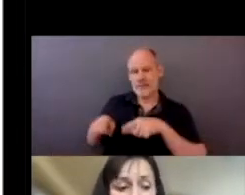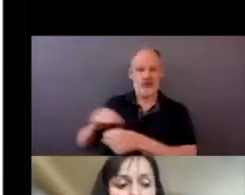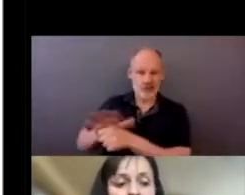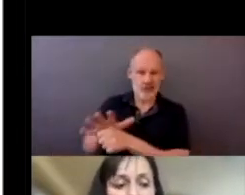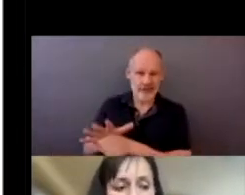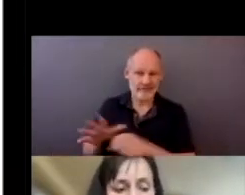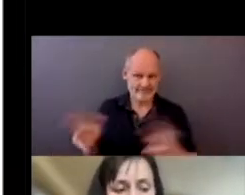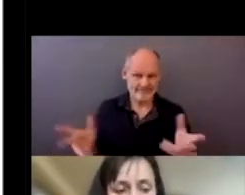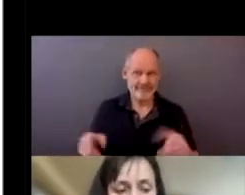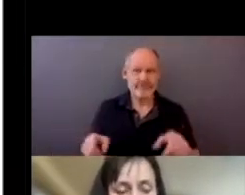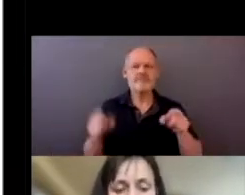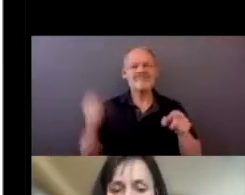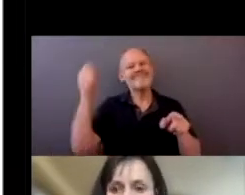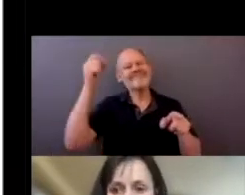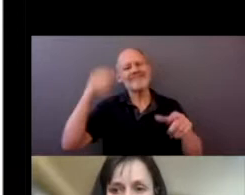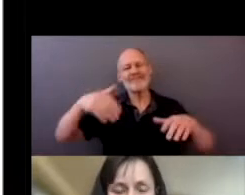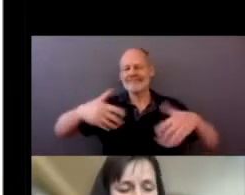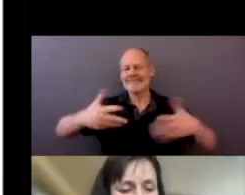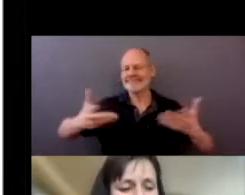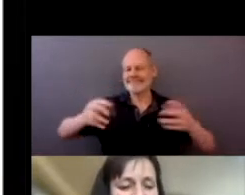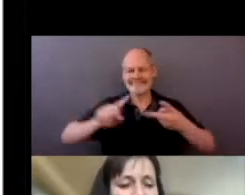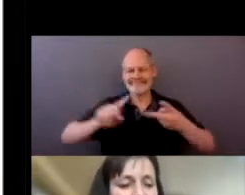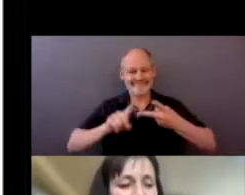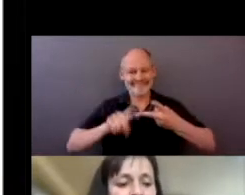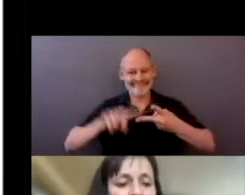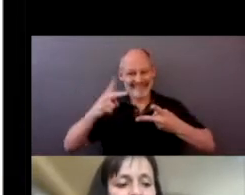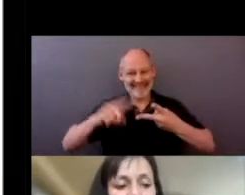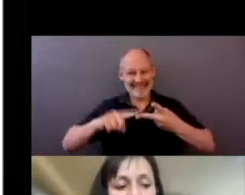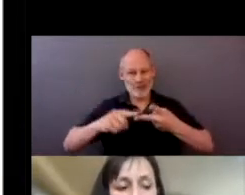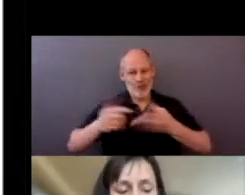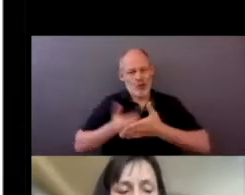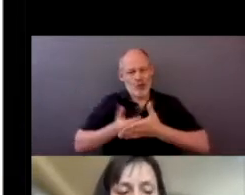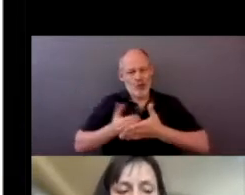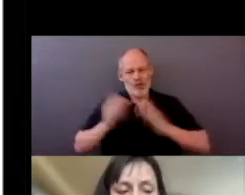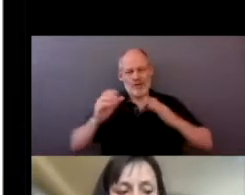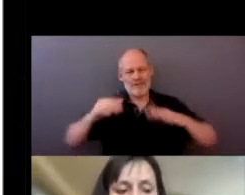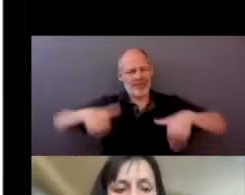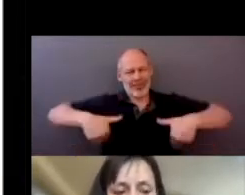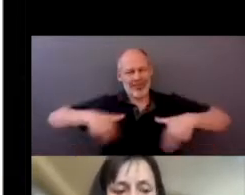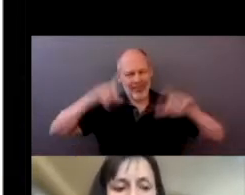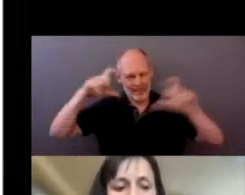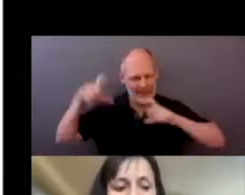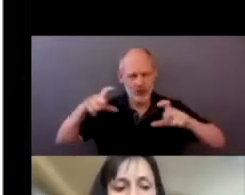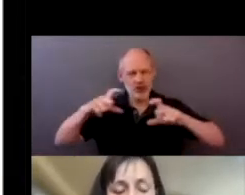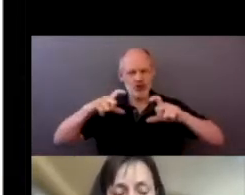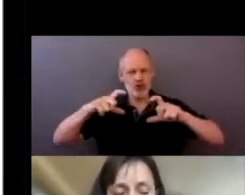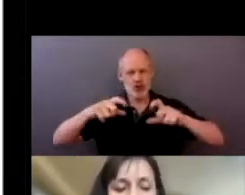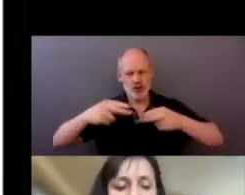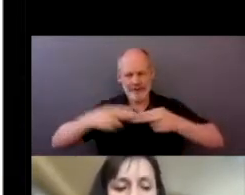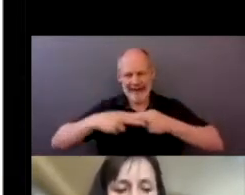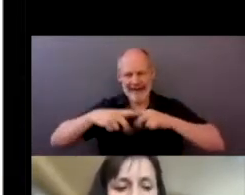program in action because it's very new, but it's formatted as a Zoom meeting where a docent shares